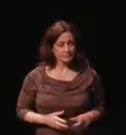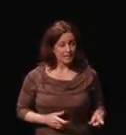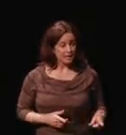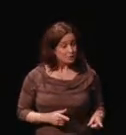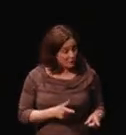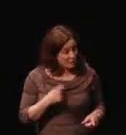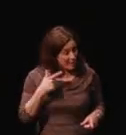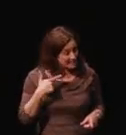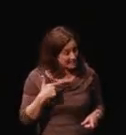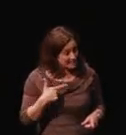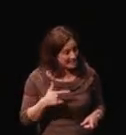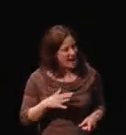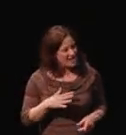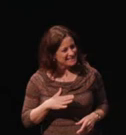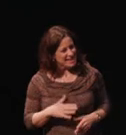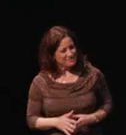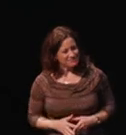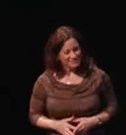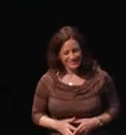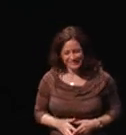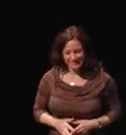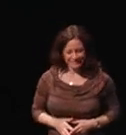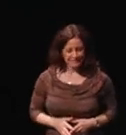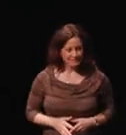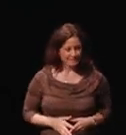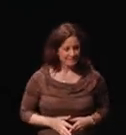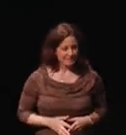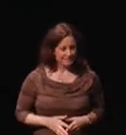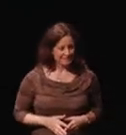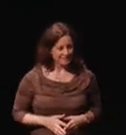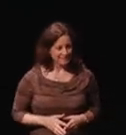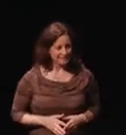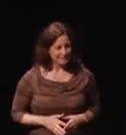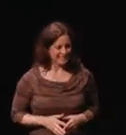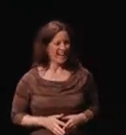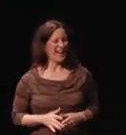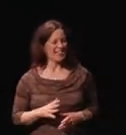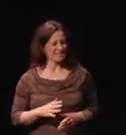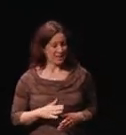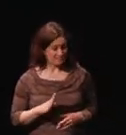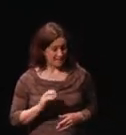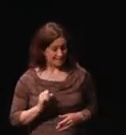Yeah.